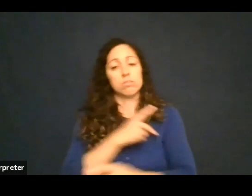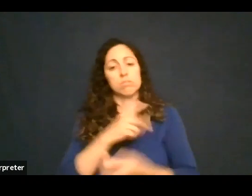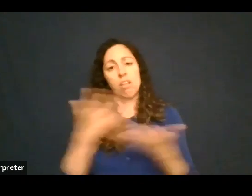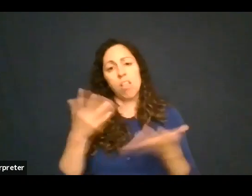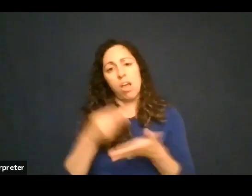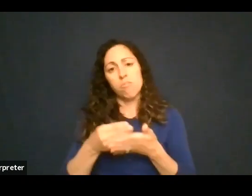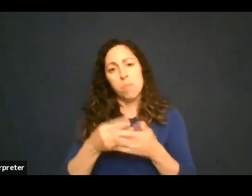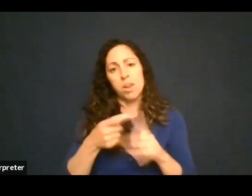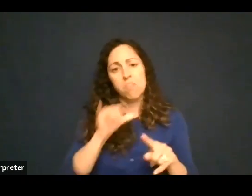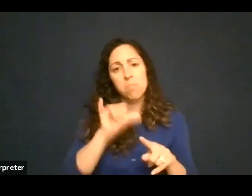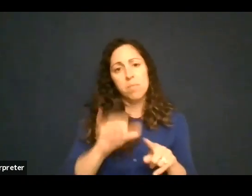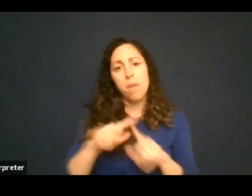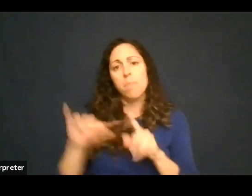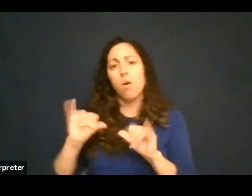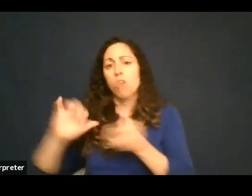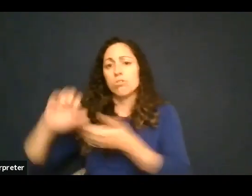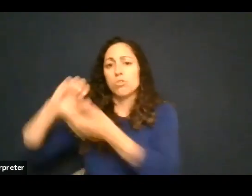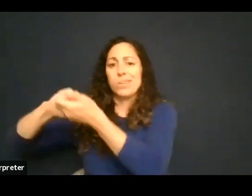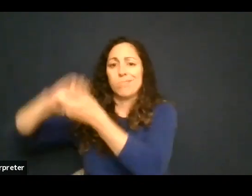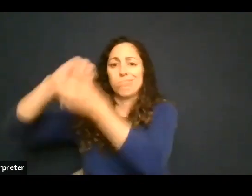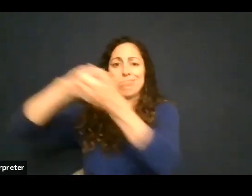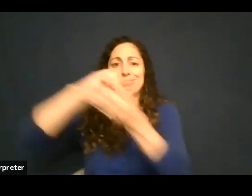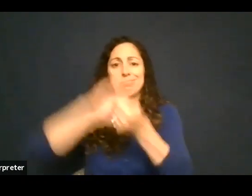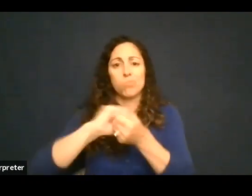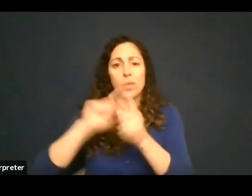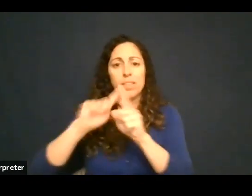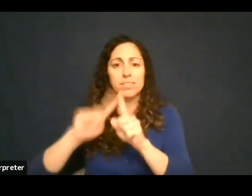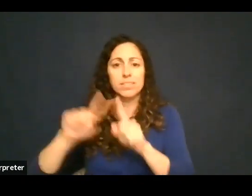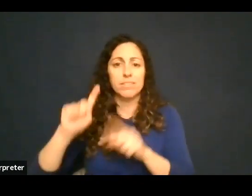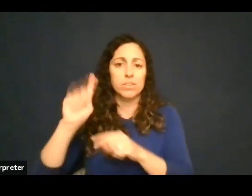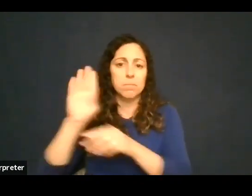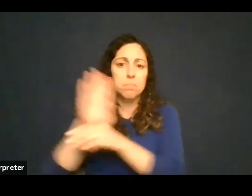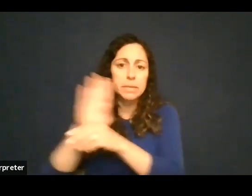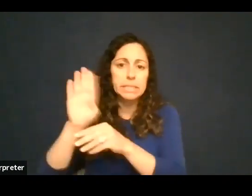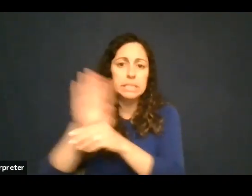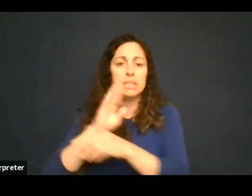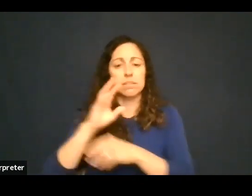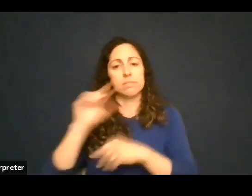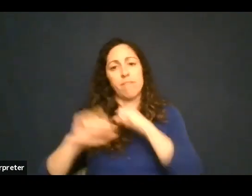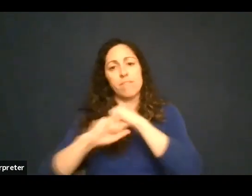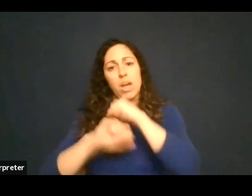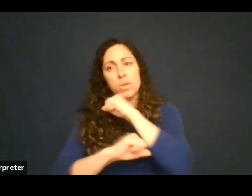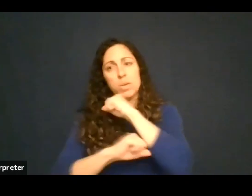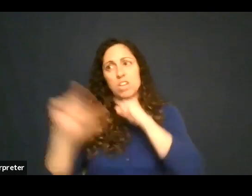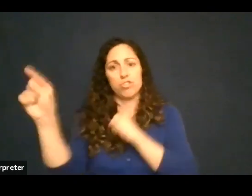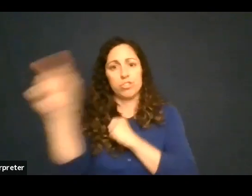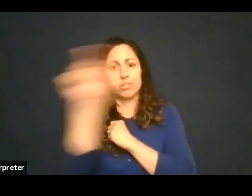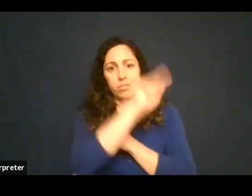And if you happen to be connected to those or you want to reach out to those,